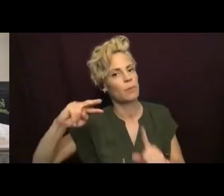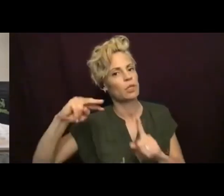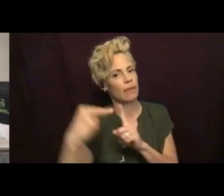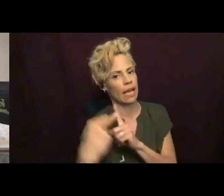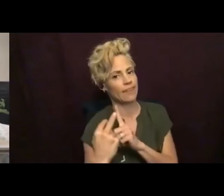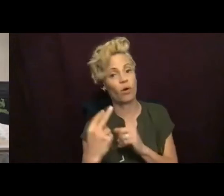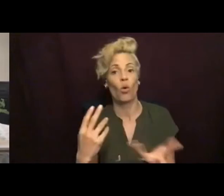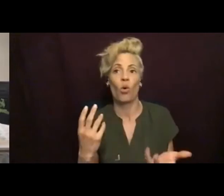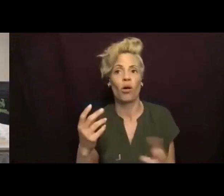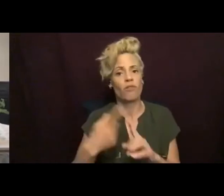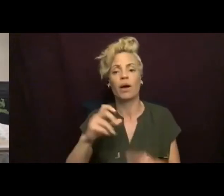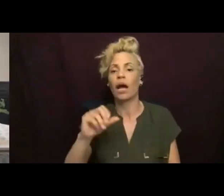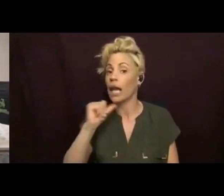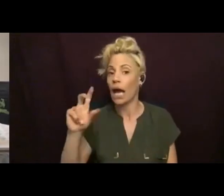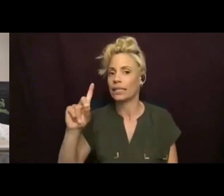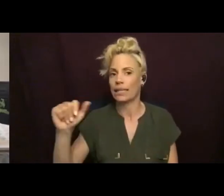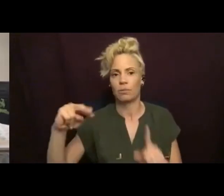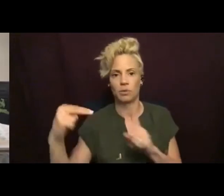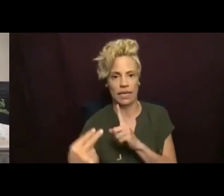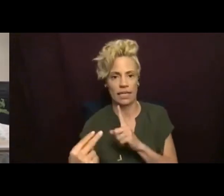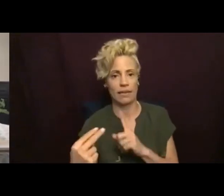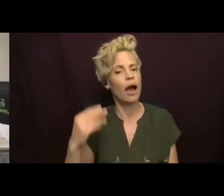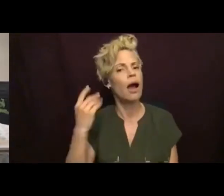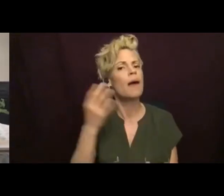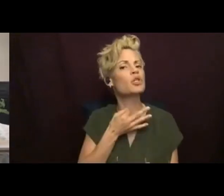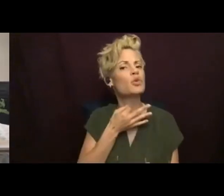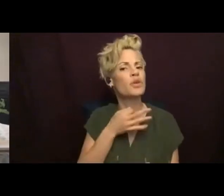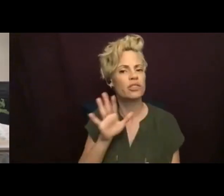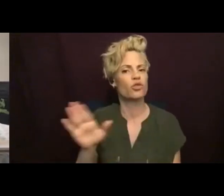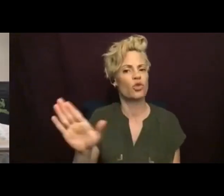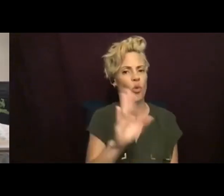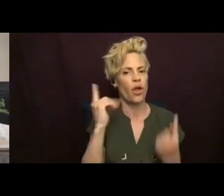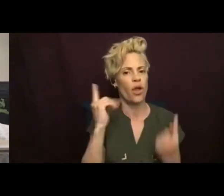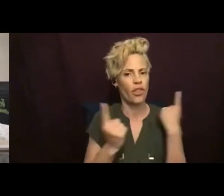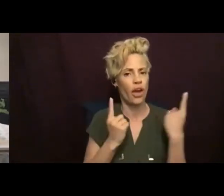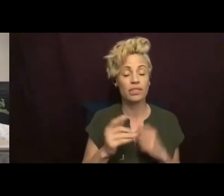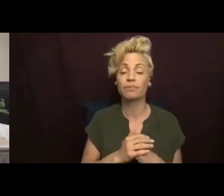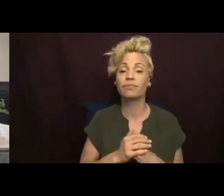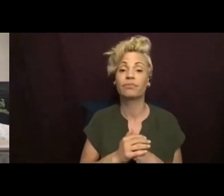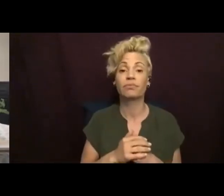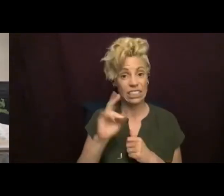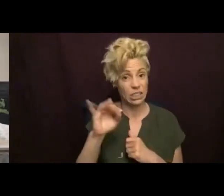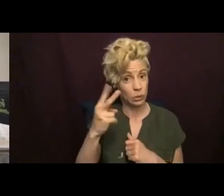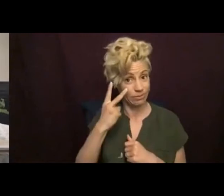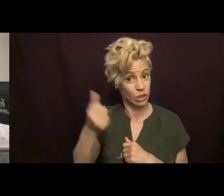growing up, did you have many representations of yourself or your disability in books, in literature